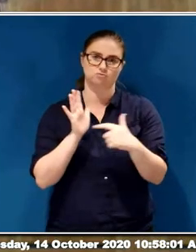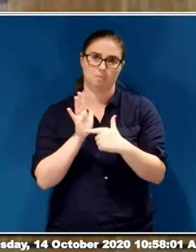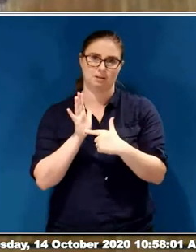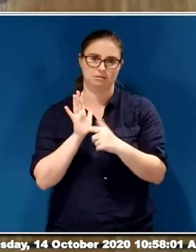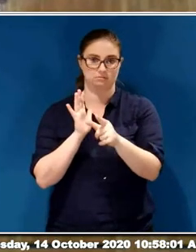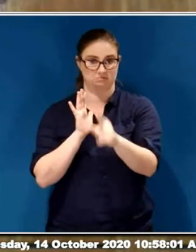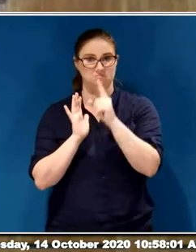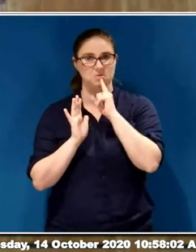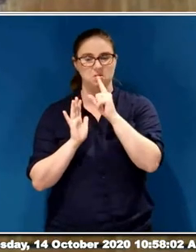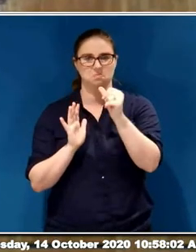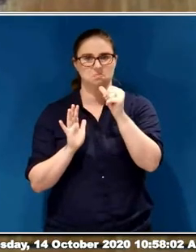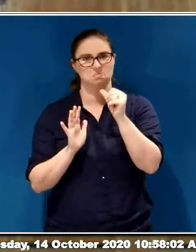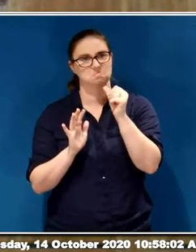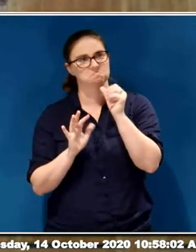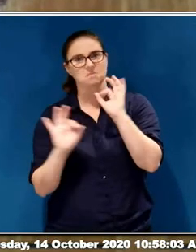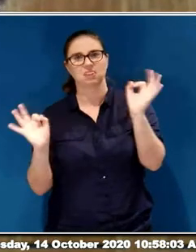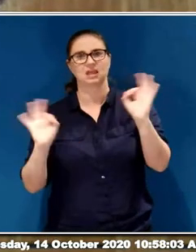and that it was a difficult process.